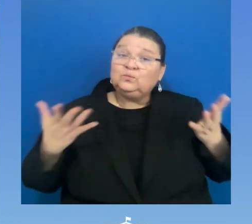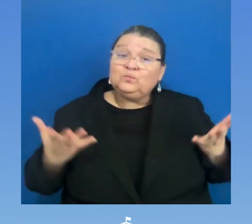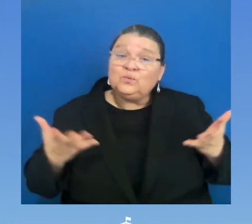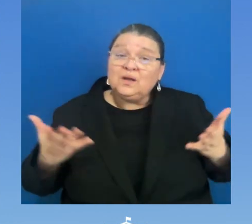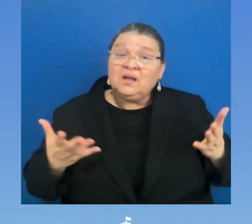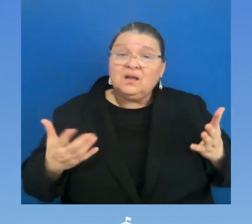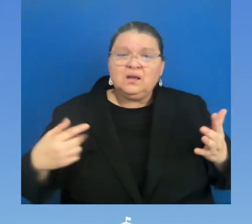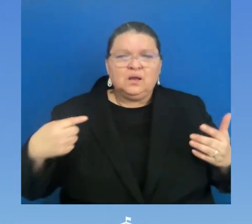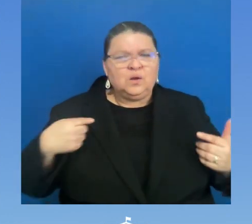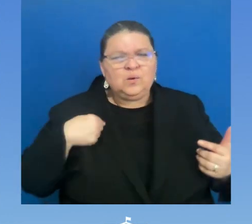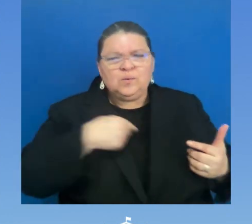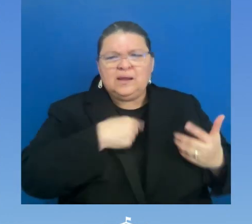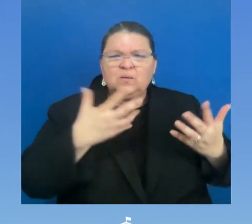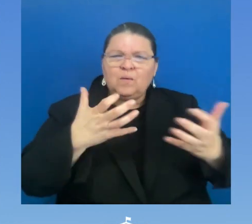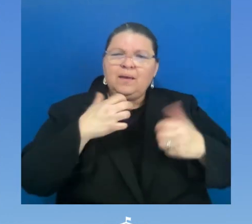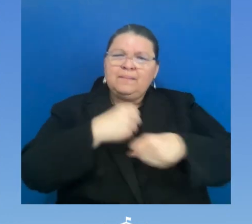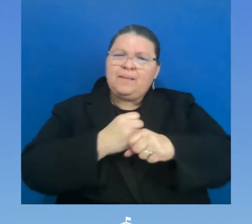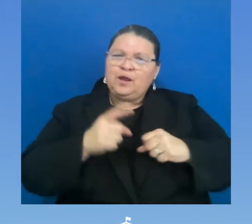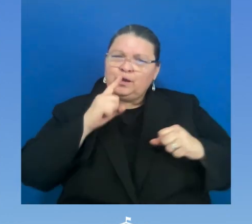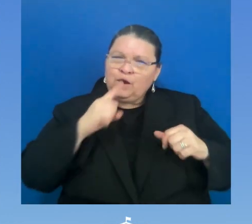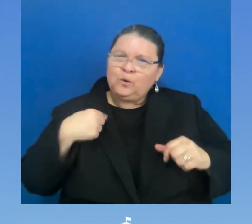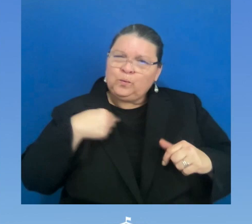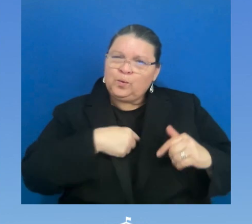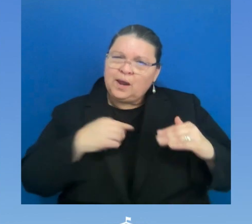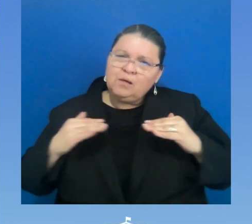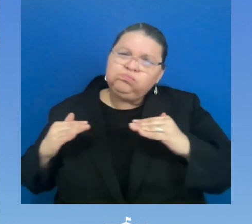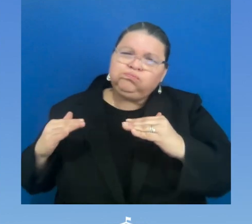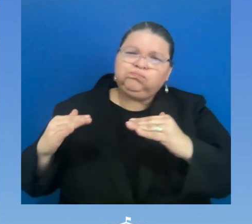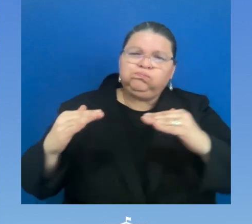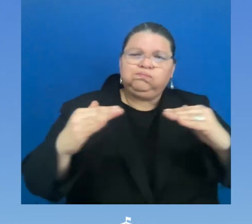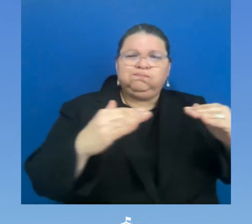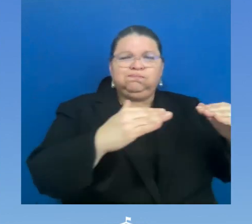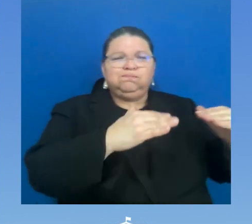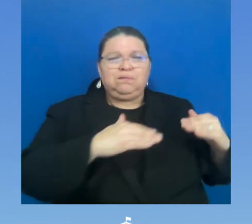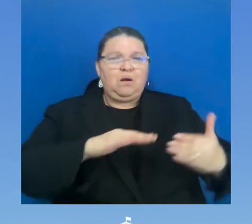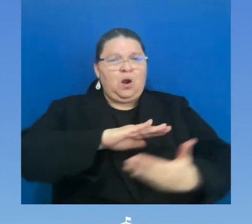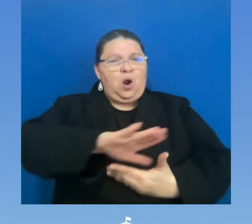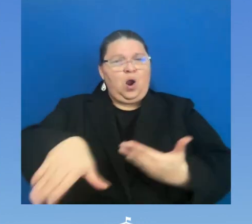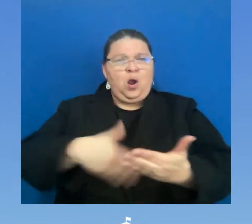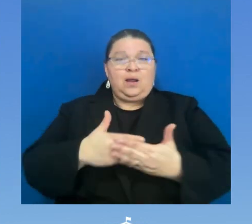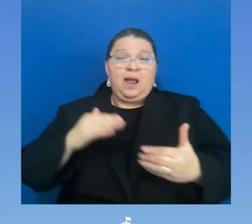And that's why today, our Office of Personnel Management will begin work to address